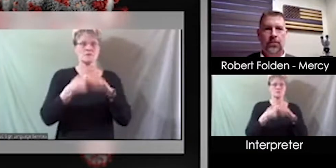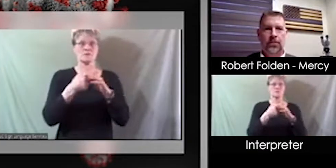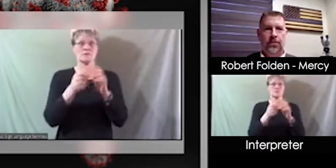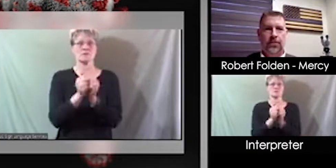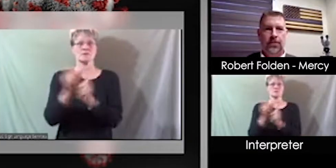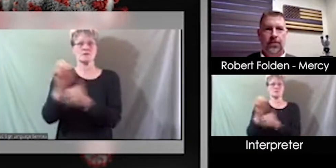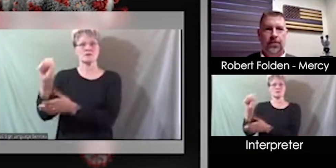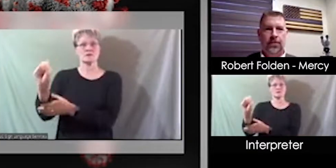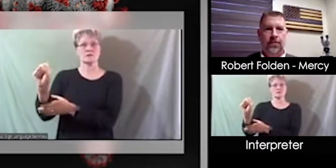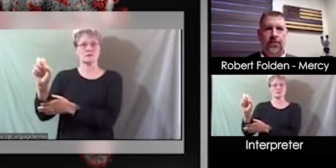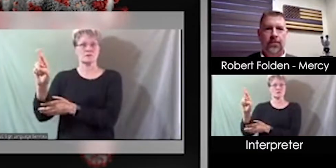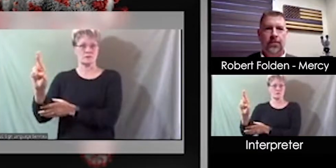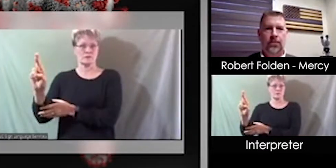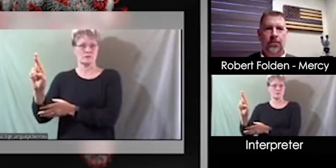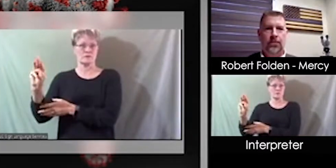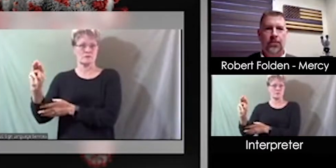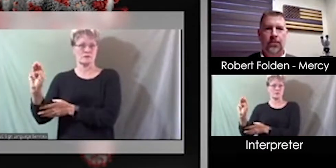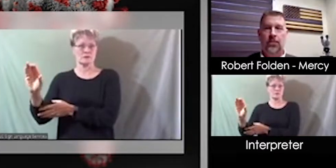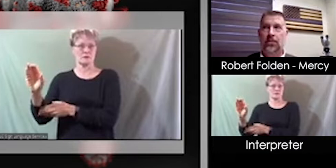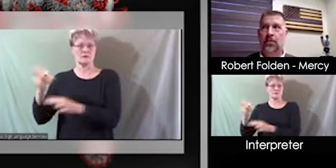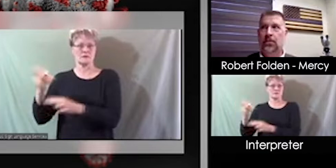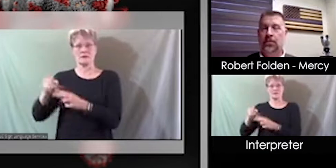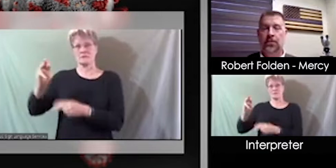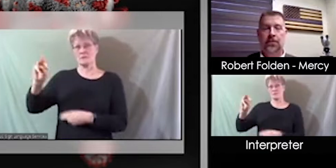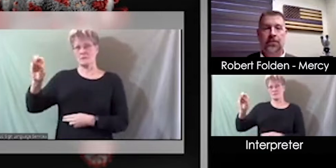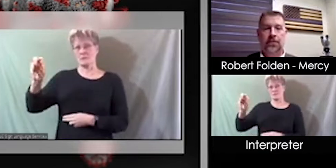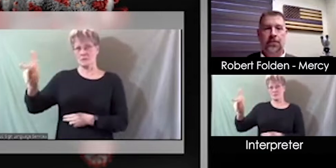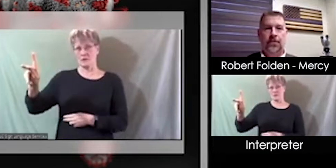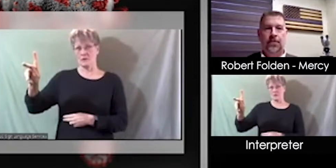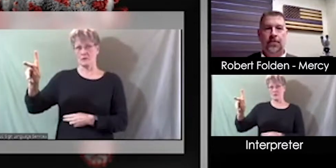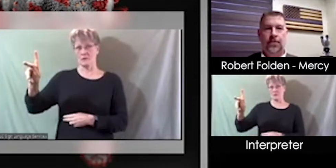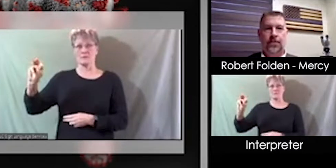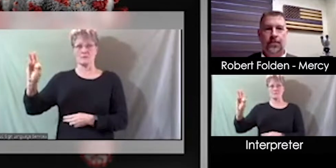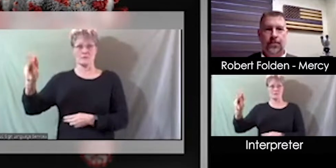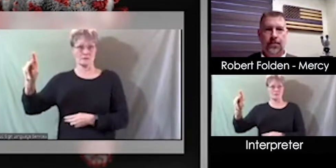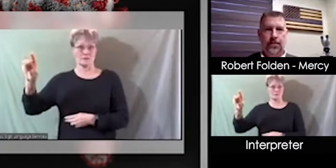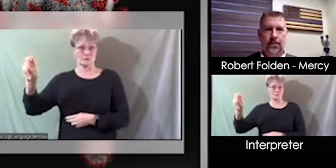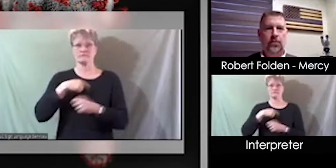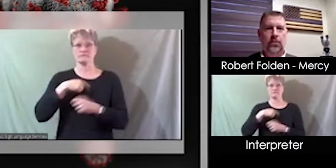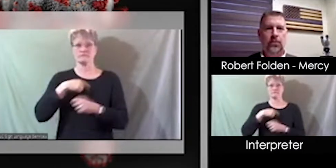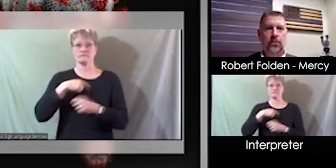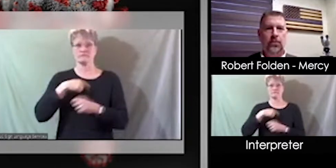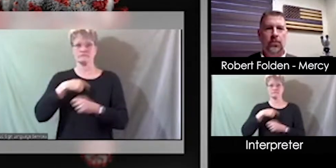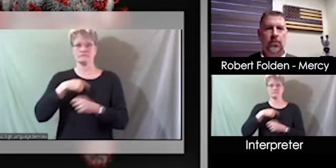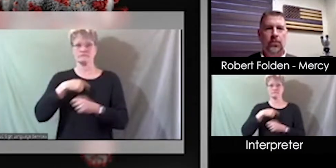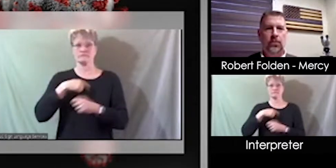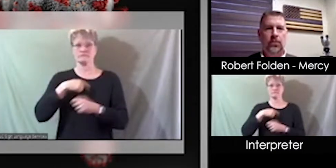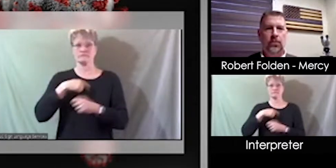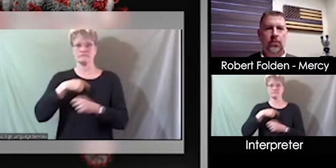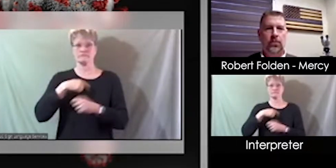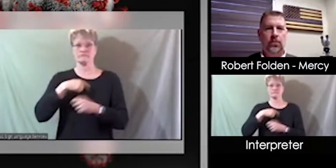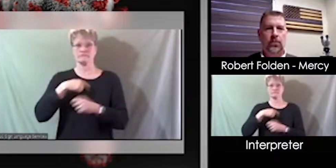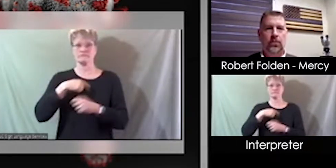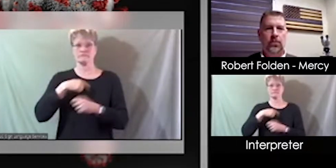Hi there, my name is Mark Mitchelson i'm the Chief Nursing Officer for Shasta Regional. Really doing a lot of the same things with continuing